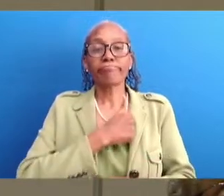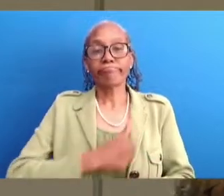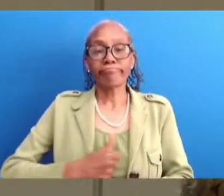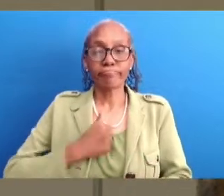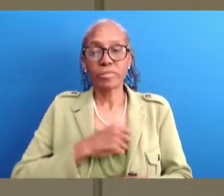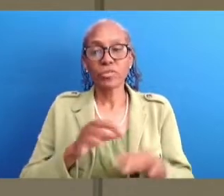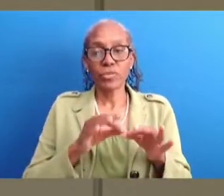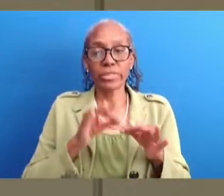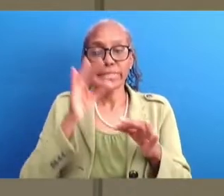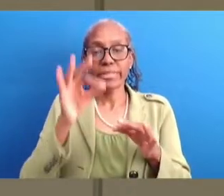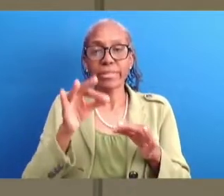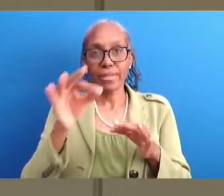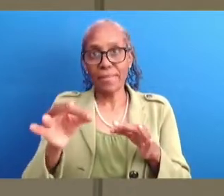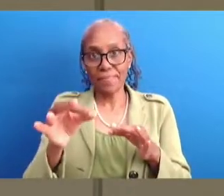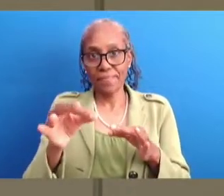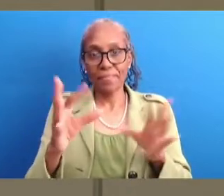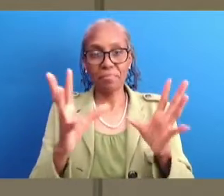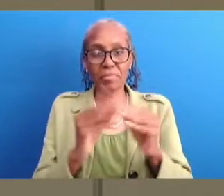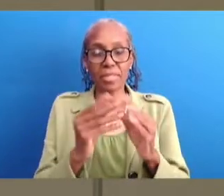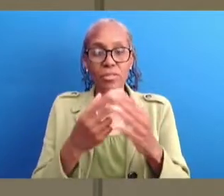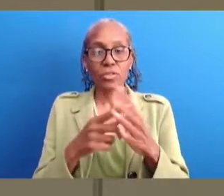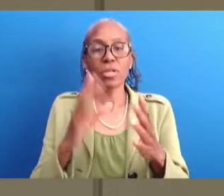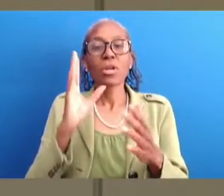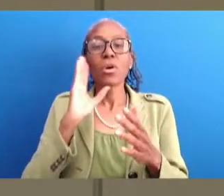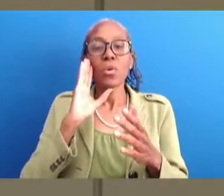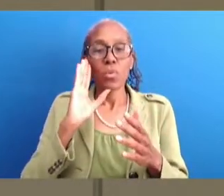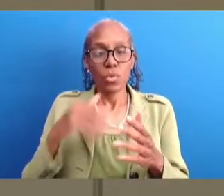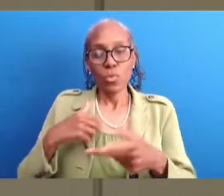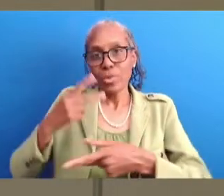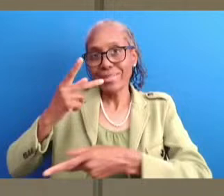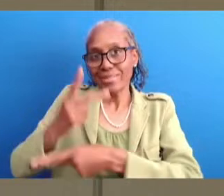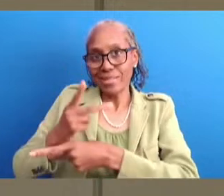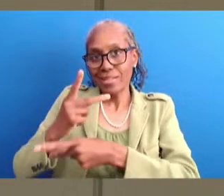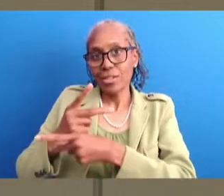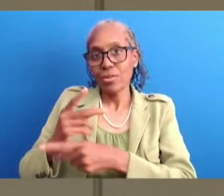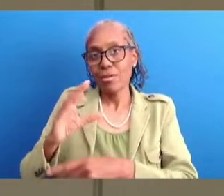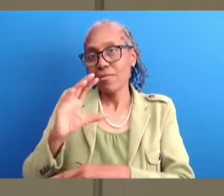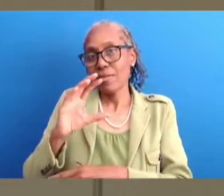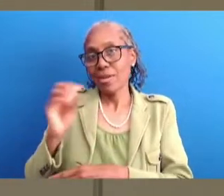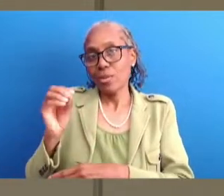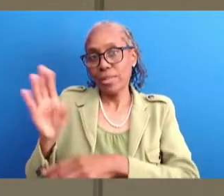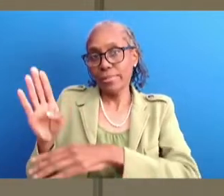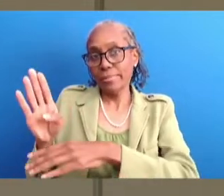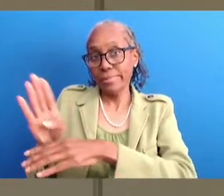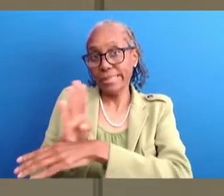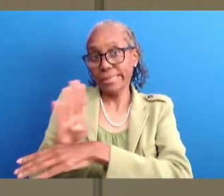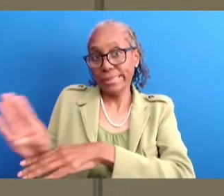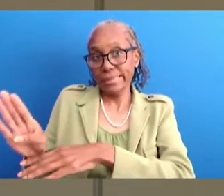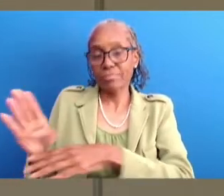THANK YOU FOR YOUR PATIENCE.